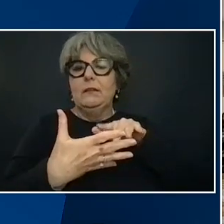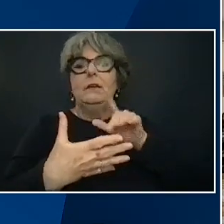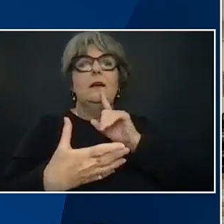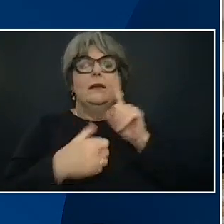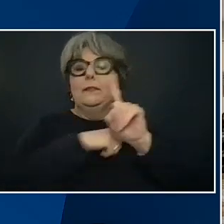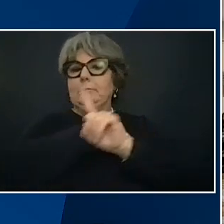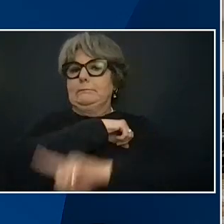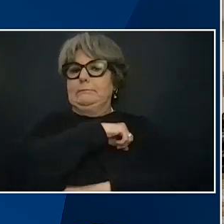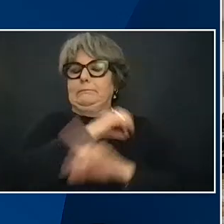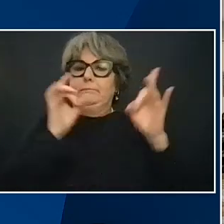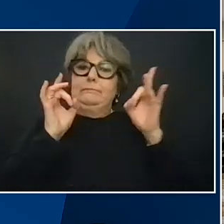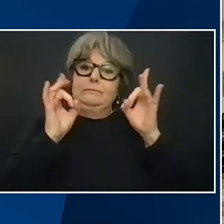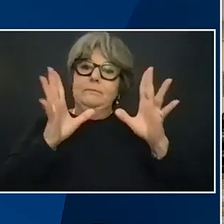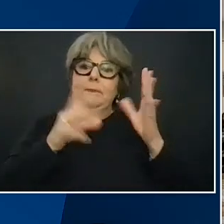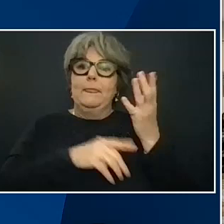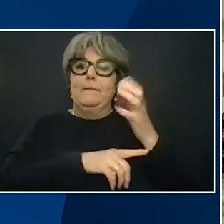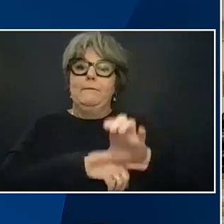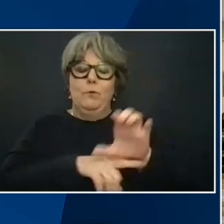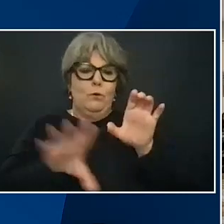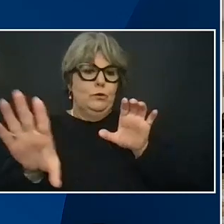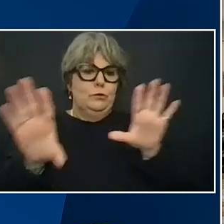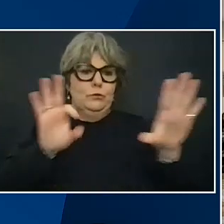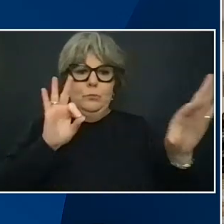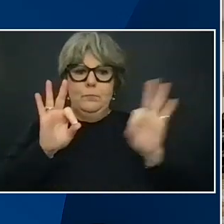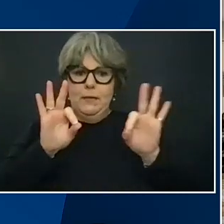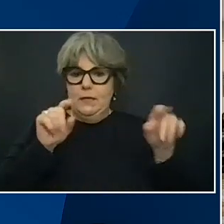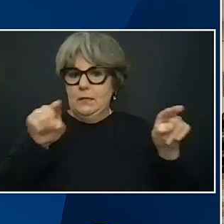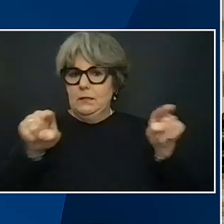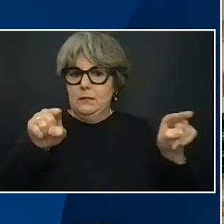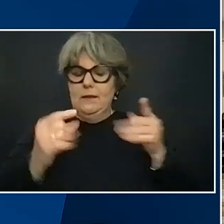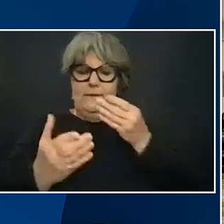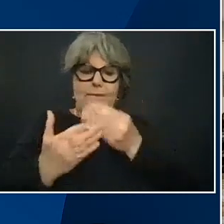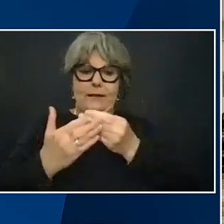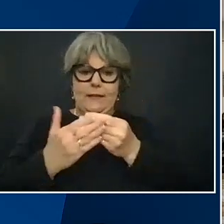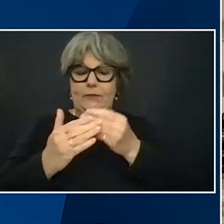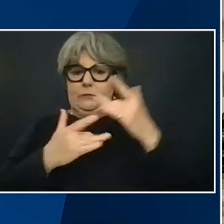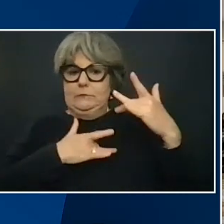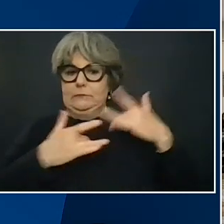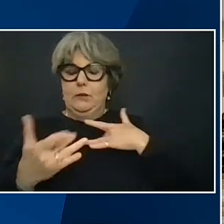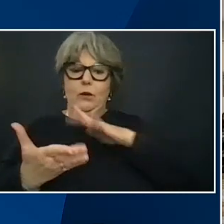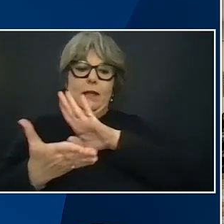Being forced to prioritize financial concerns over their academic pursuits